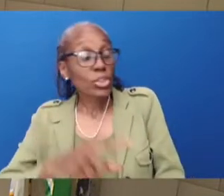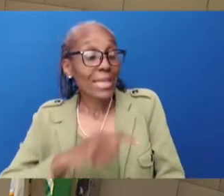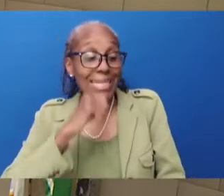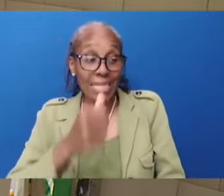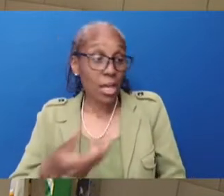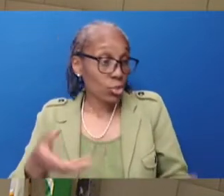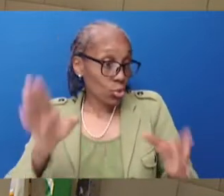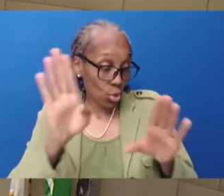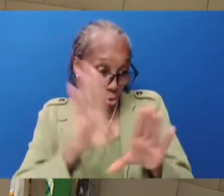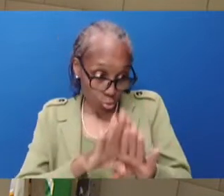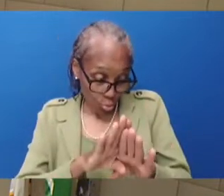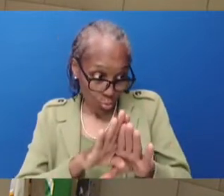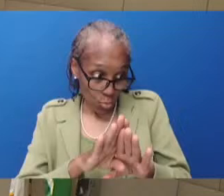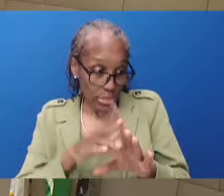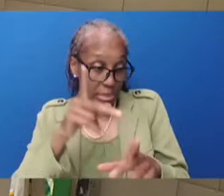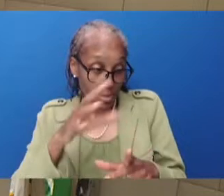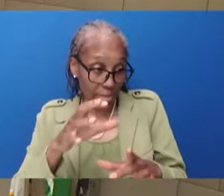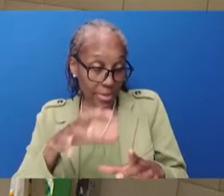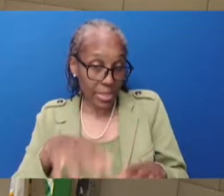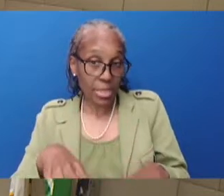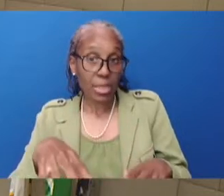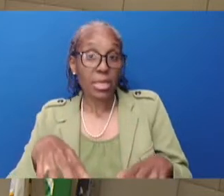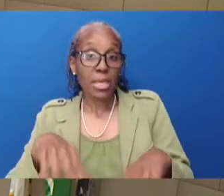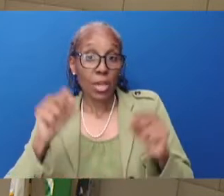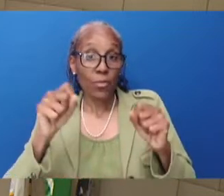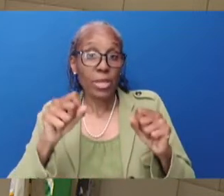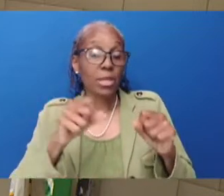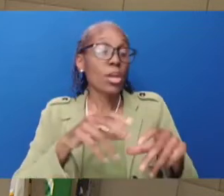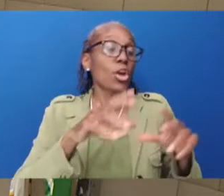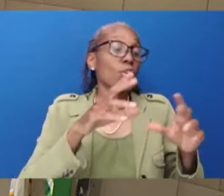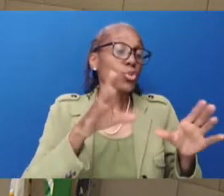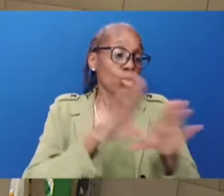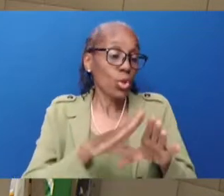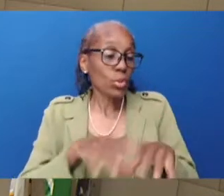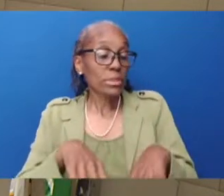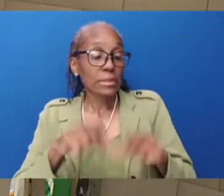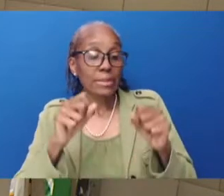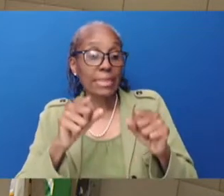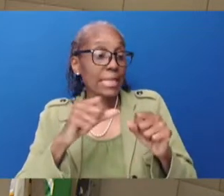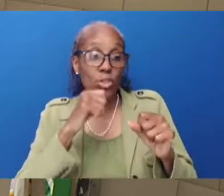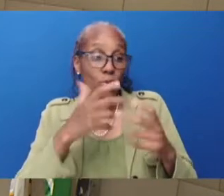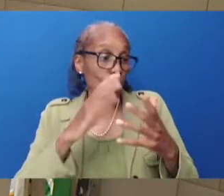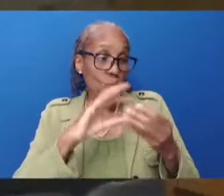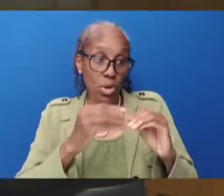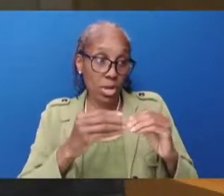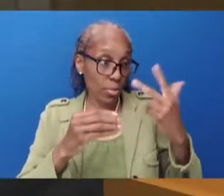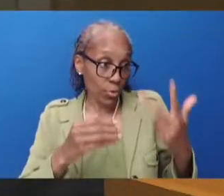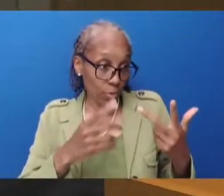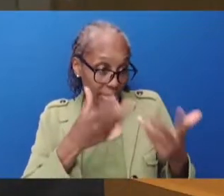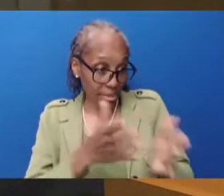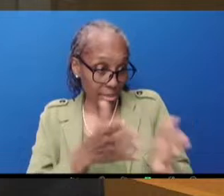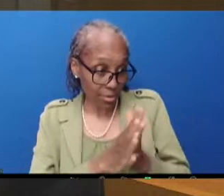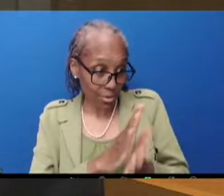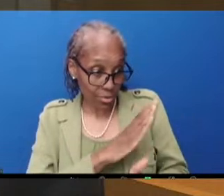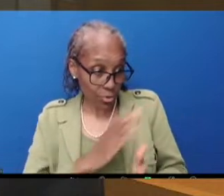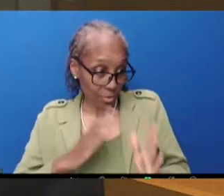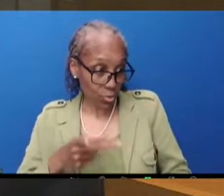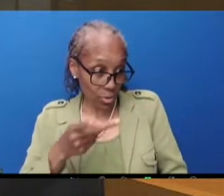TOGETHER, THOUGH. YOU'RE CLOSING THE PUBLIC